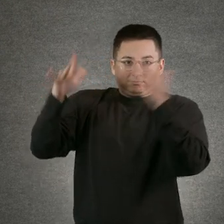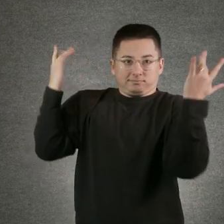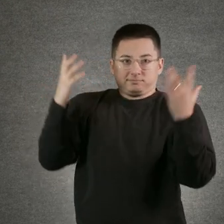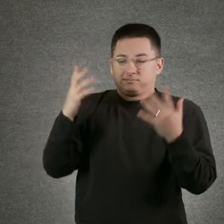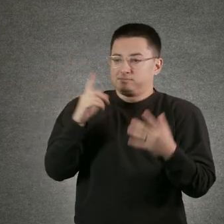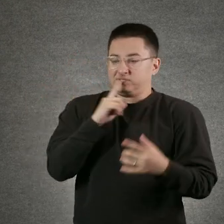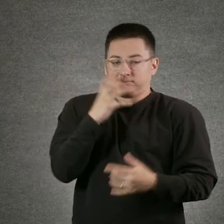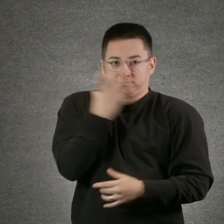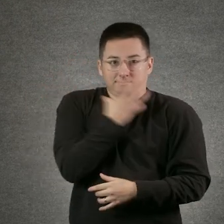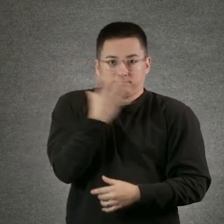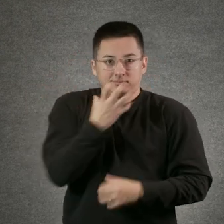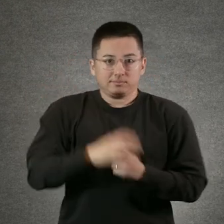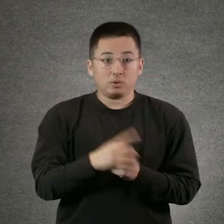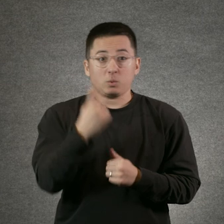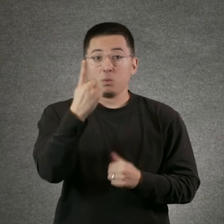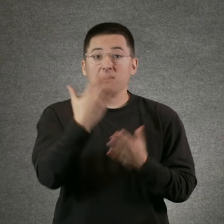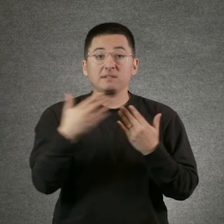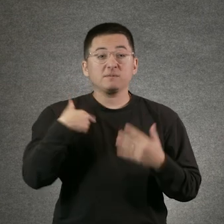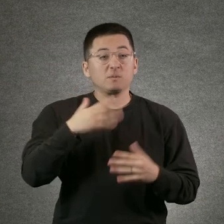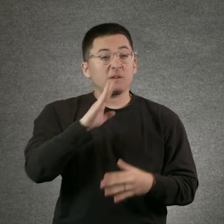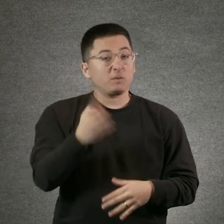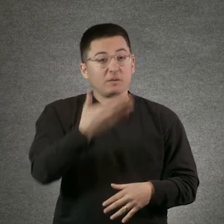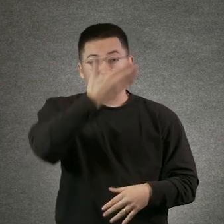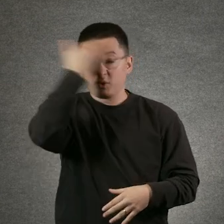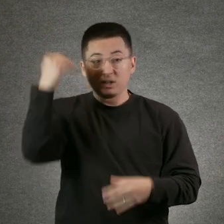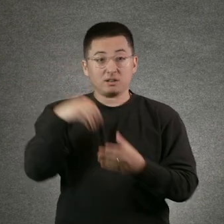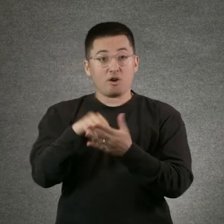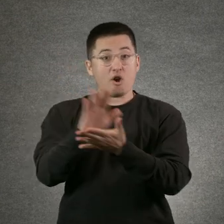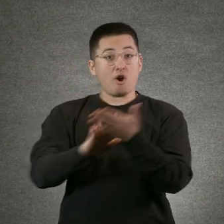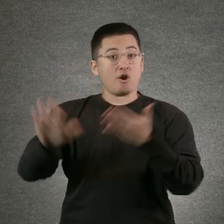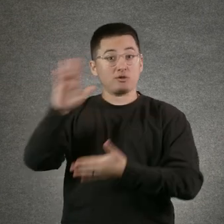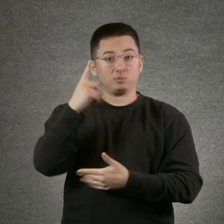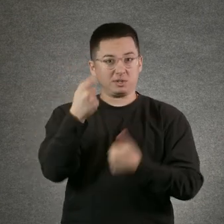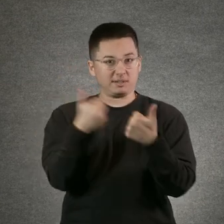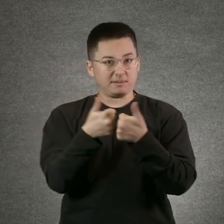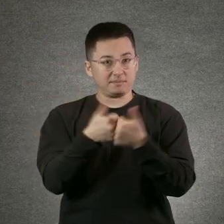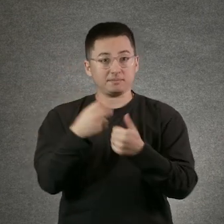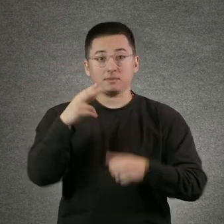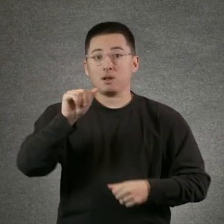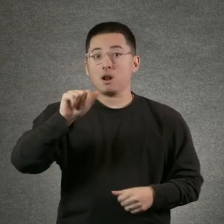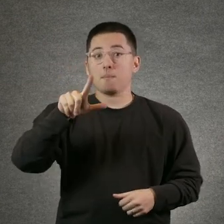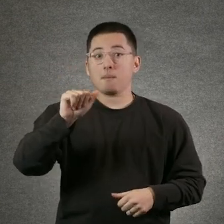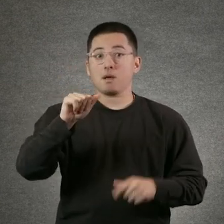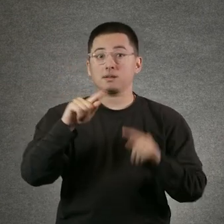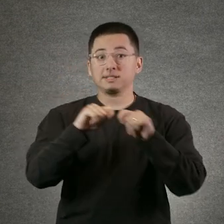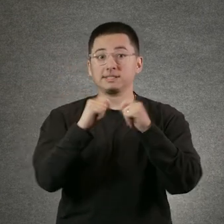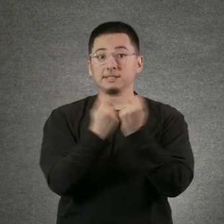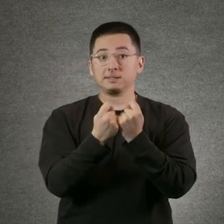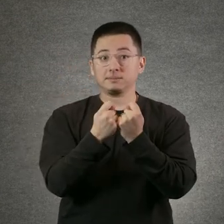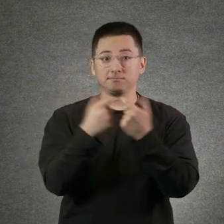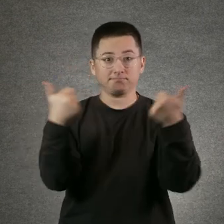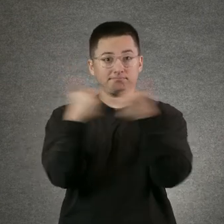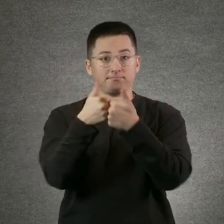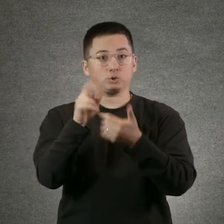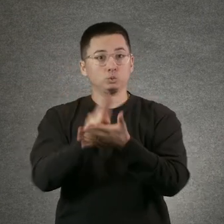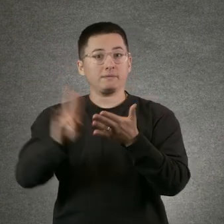The one that I will never forget was a game in college that the Alabama men's team played the University of Texas.